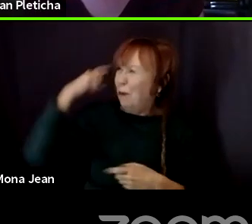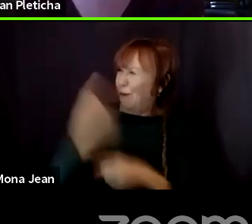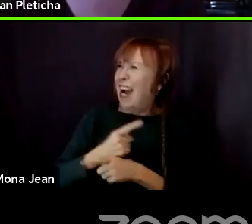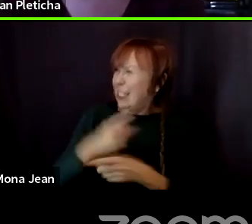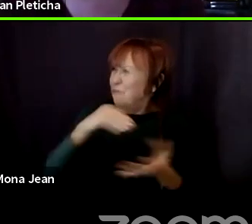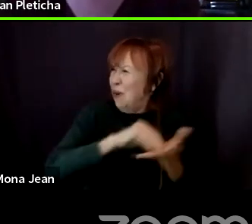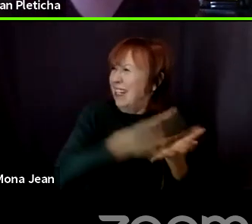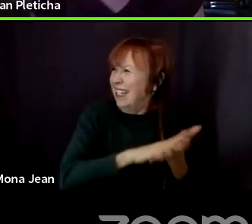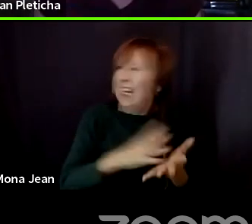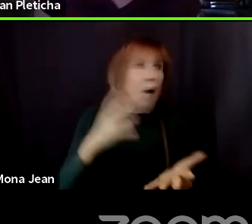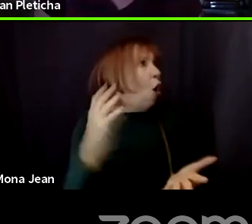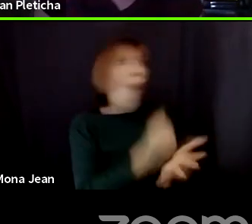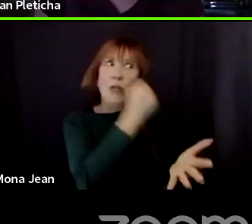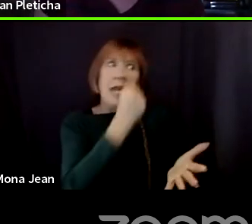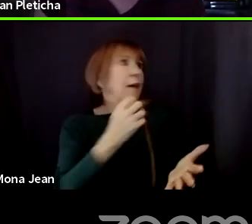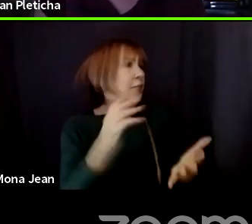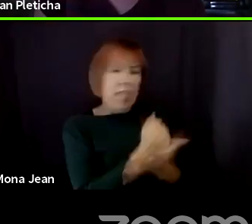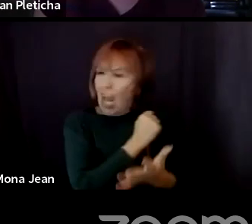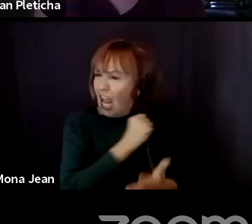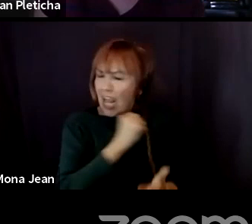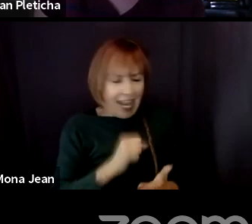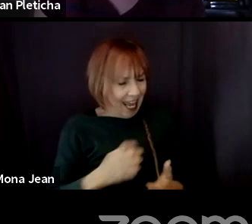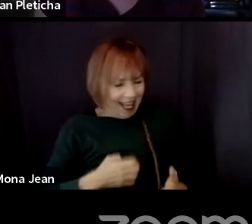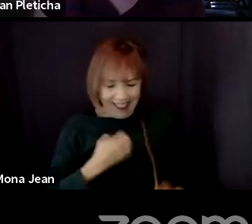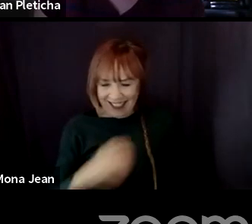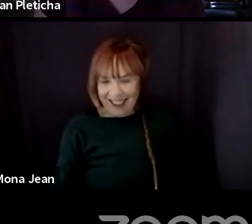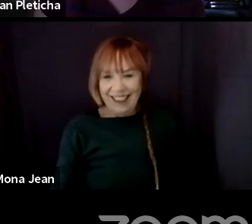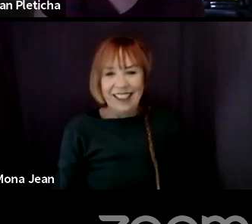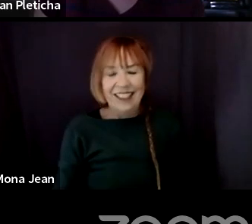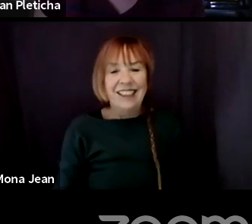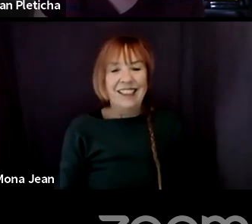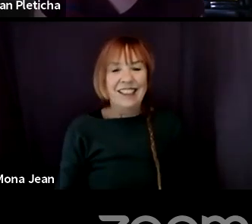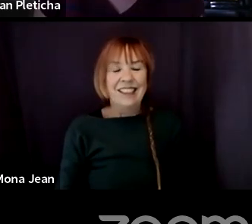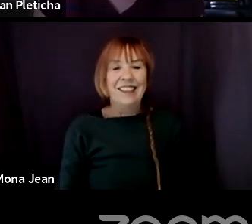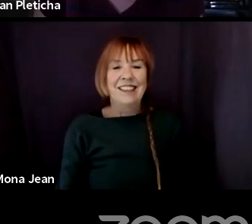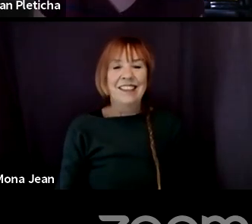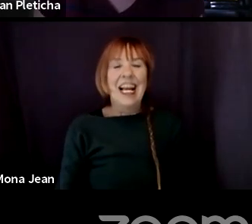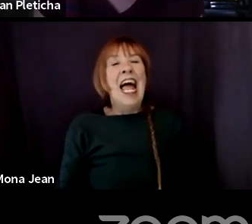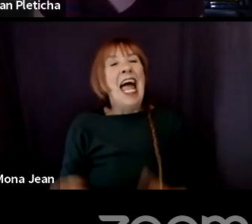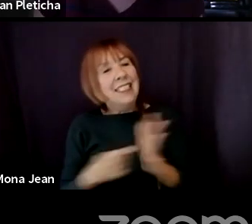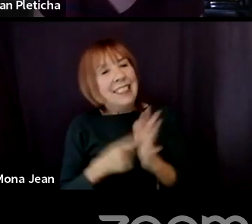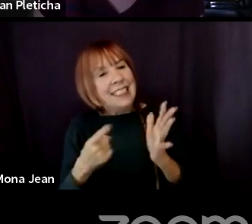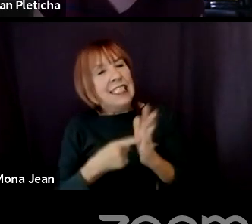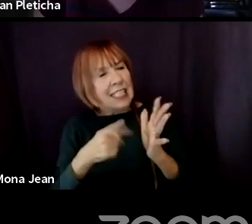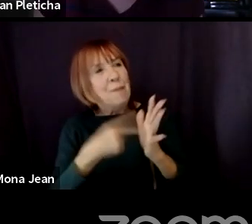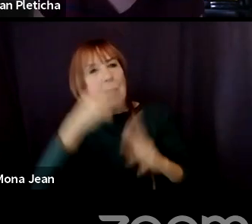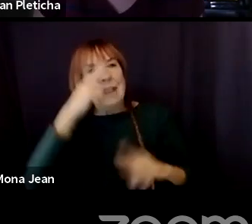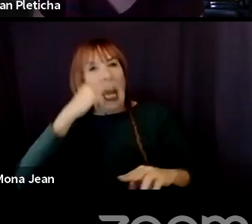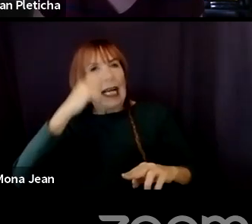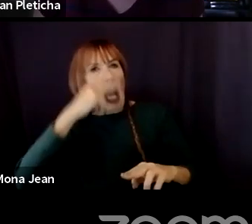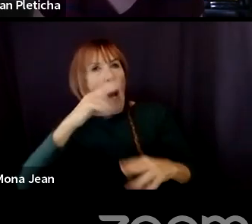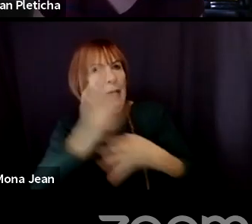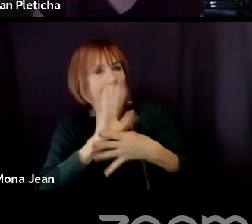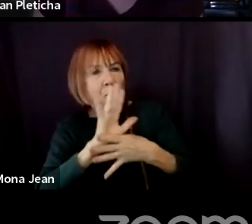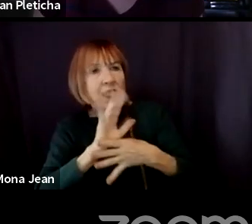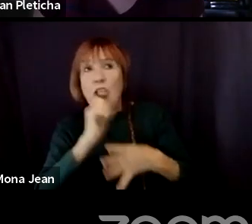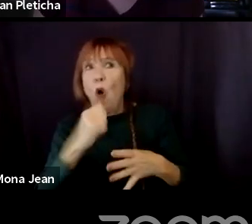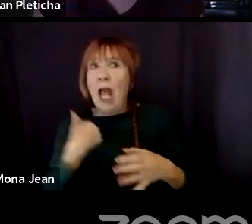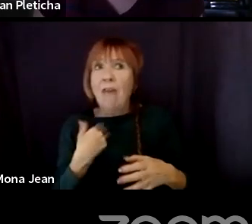Okay, and also a lot of comedies don't have a lot of jokes, like punching up is,